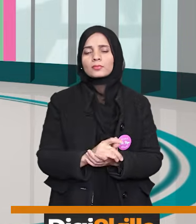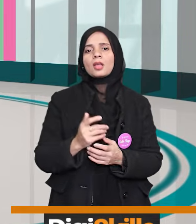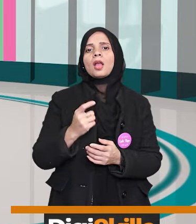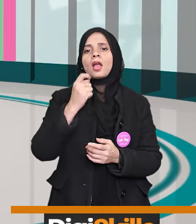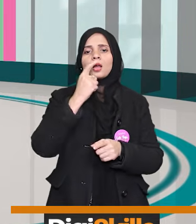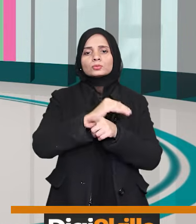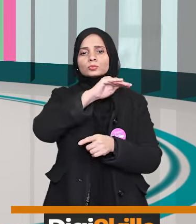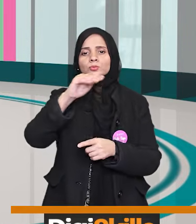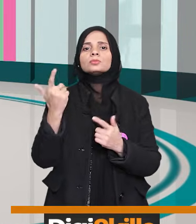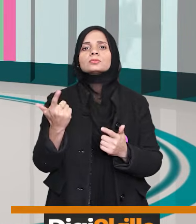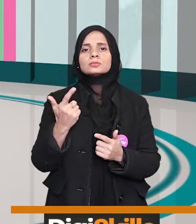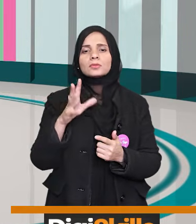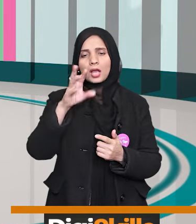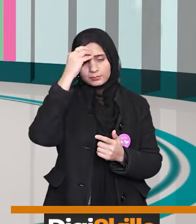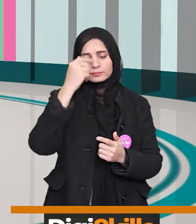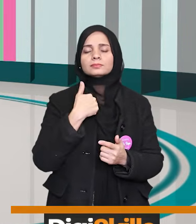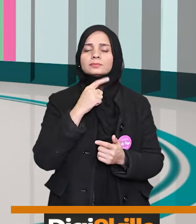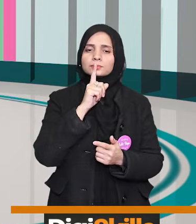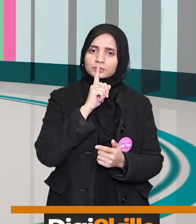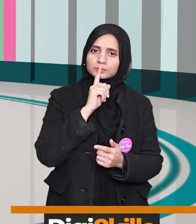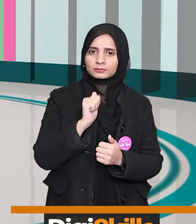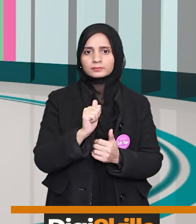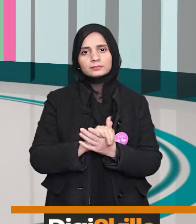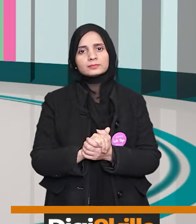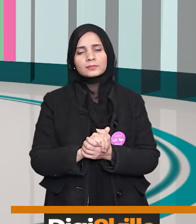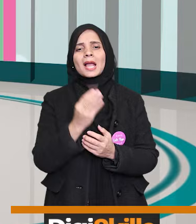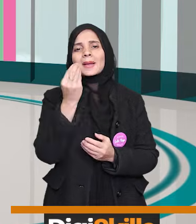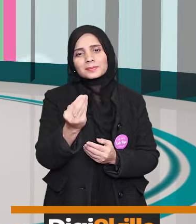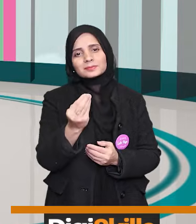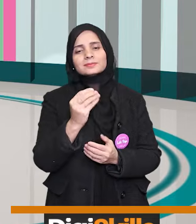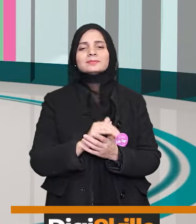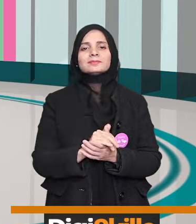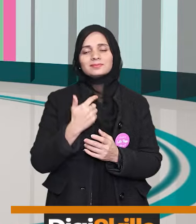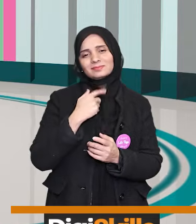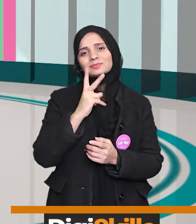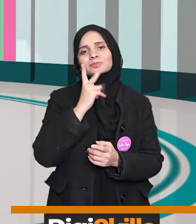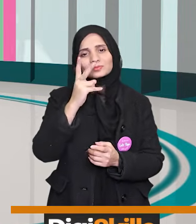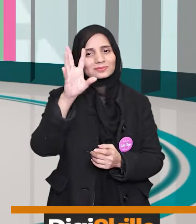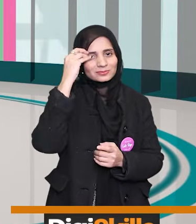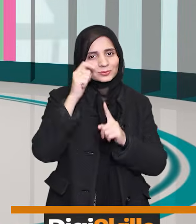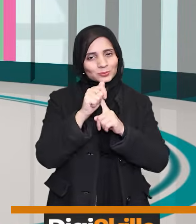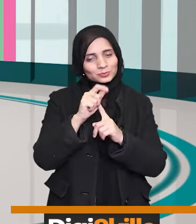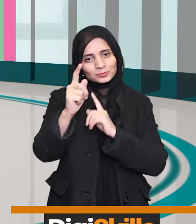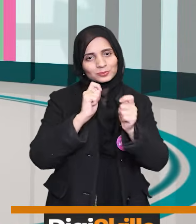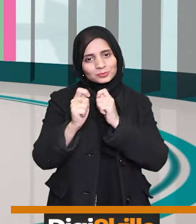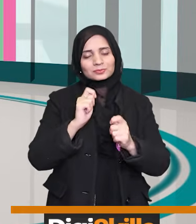What does the student say while the teacher is speaking: excuse me sir! Can I have your attention